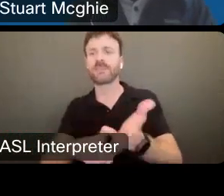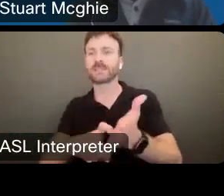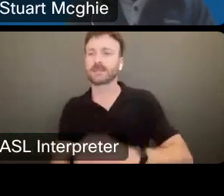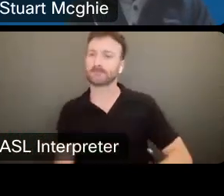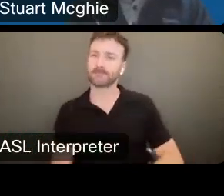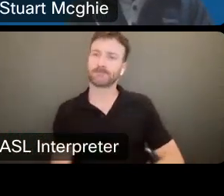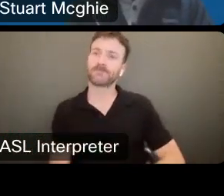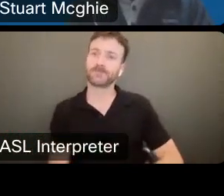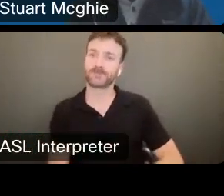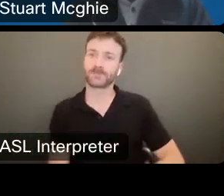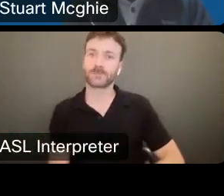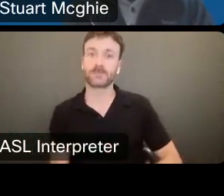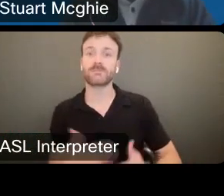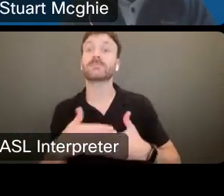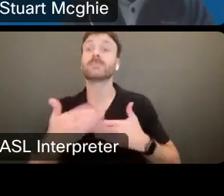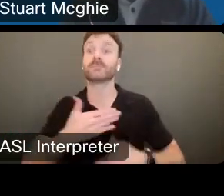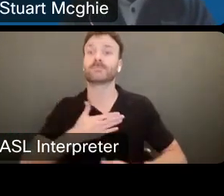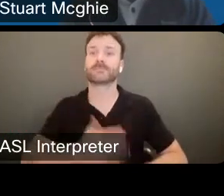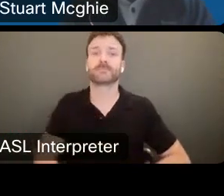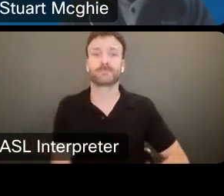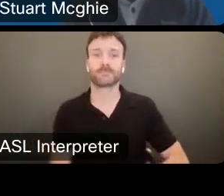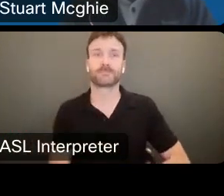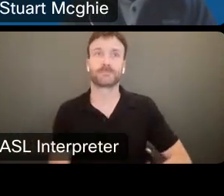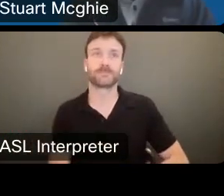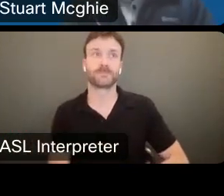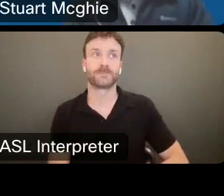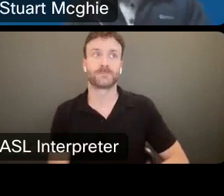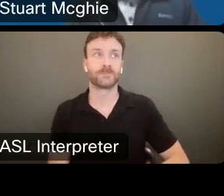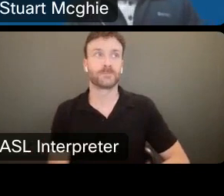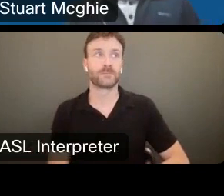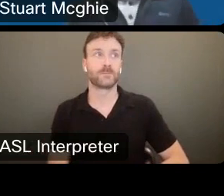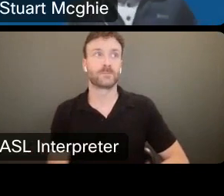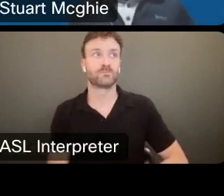Next slide, please.